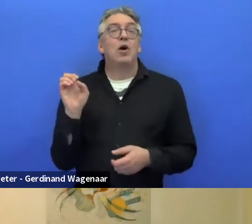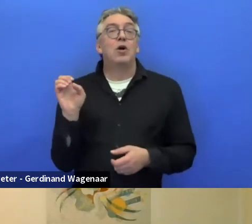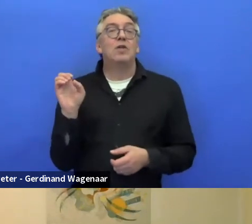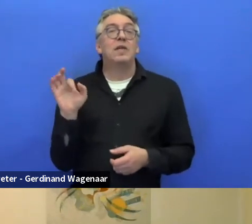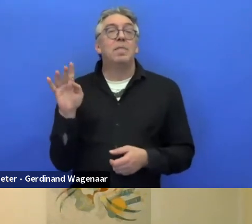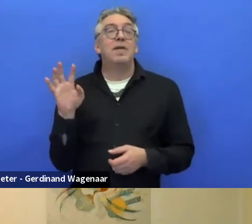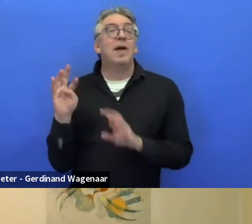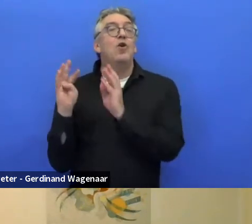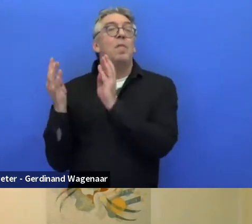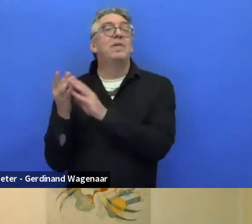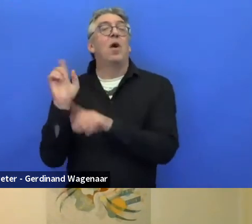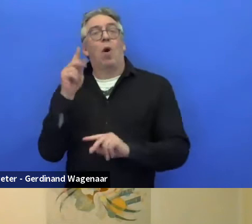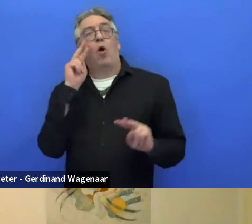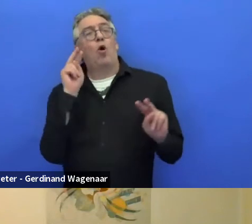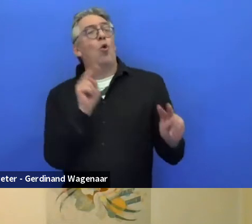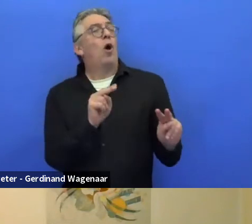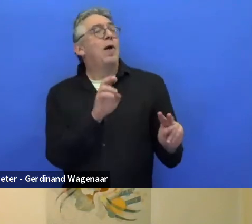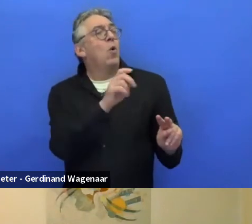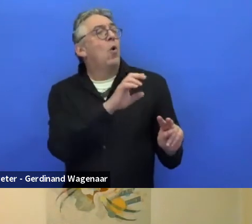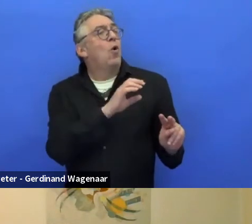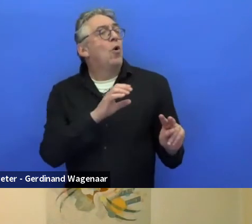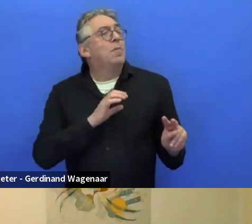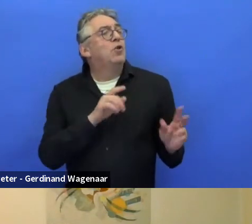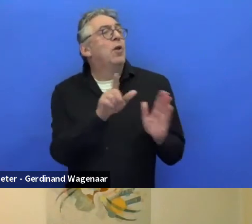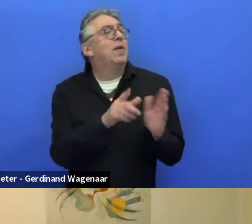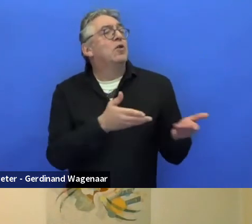not the opinion of Commission's Legal Service